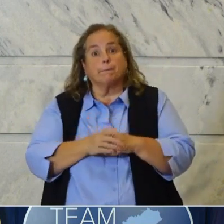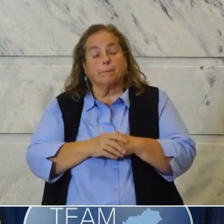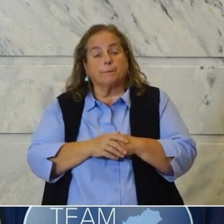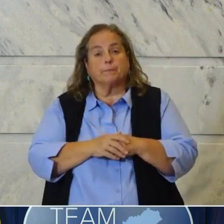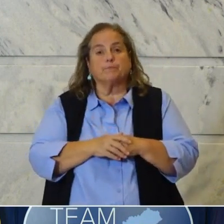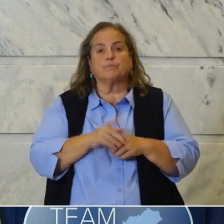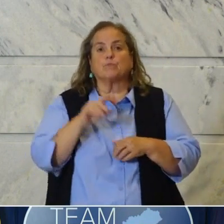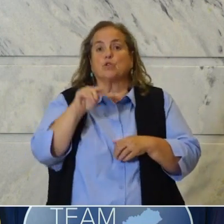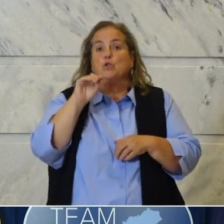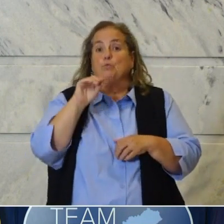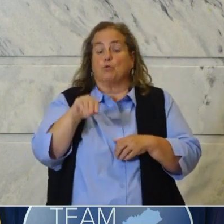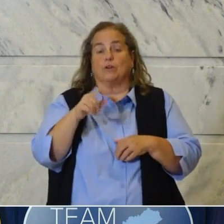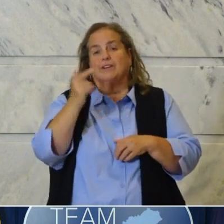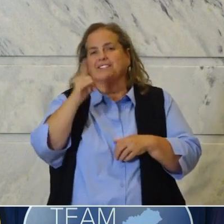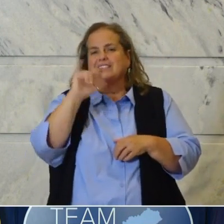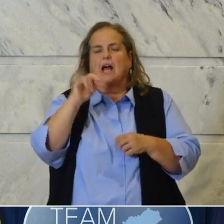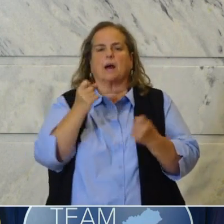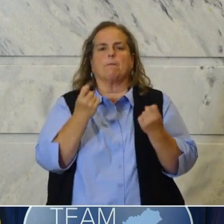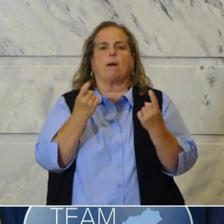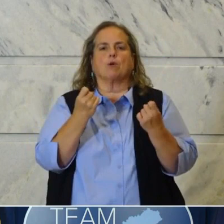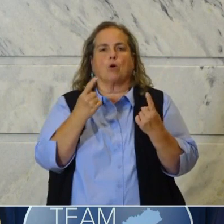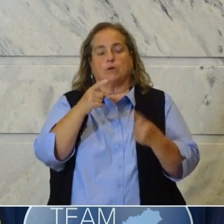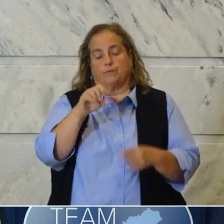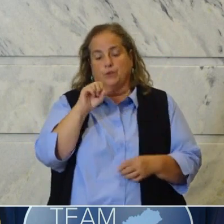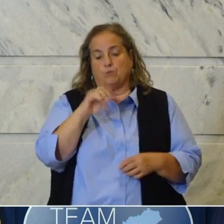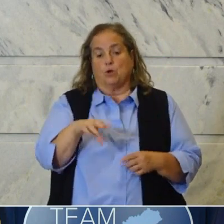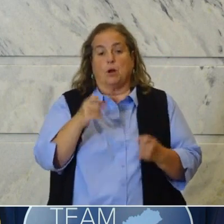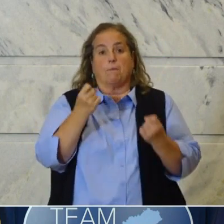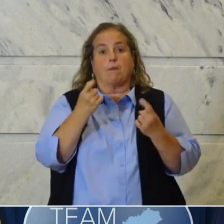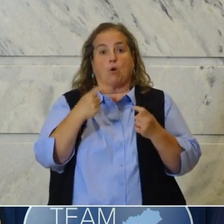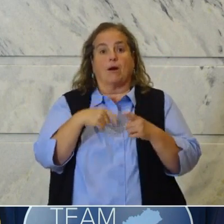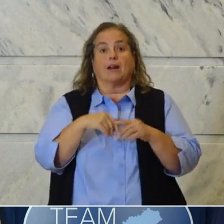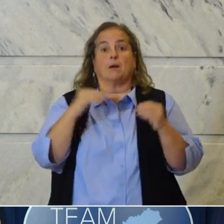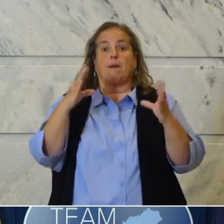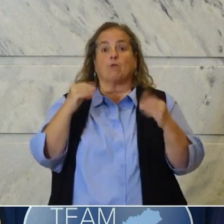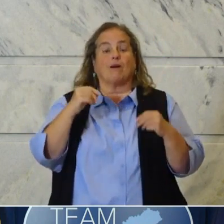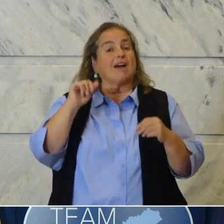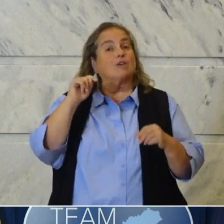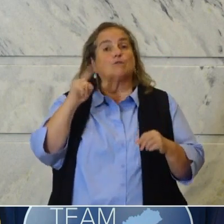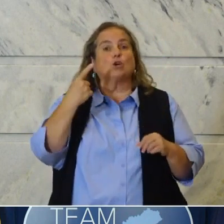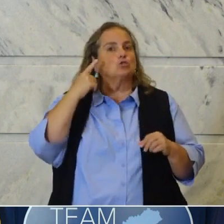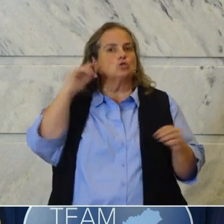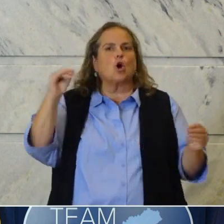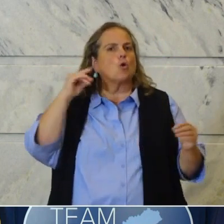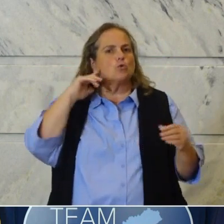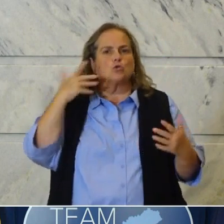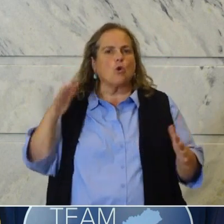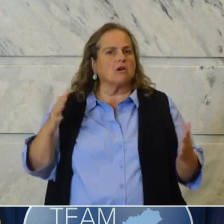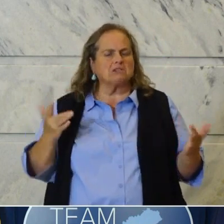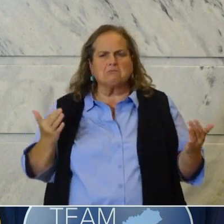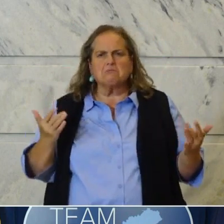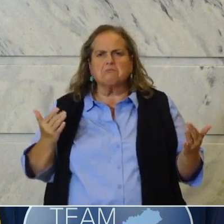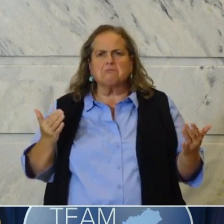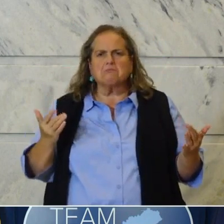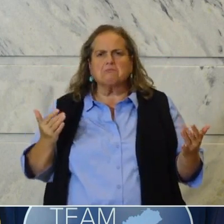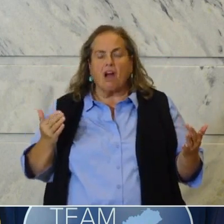popcorn in and you push the start button on the microwave, there's no noise, and then you start getting an occasional pop. That's back where we